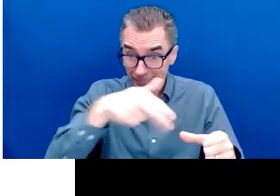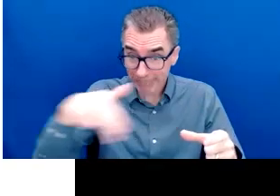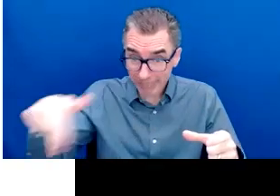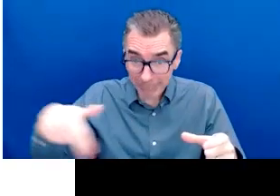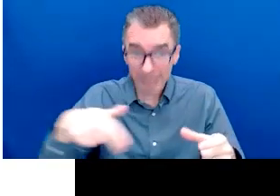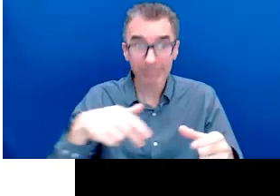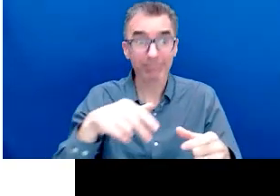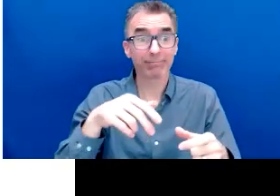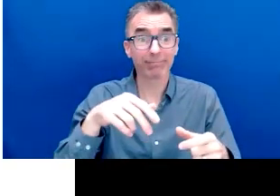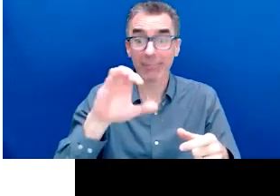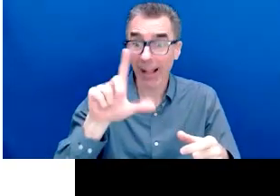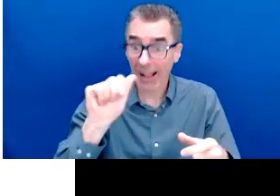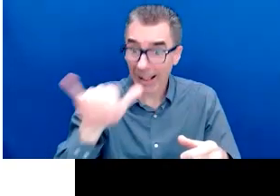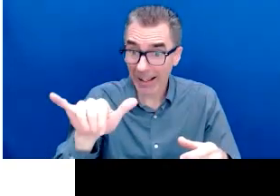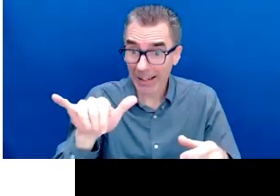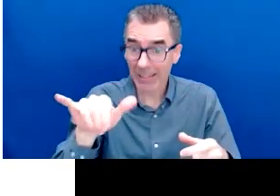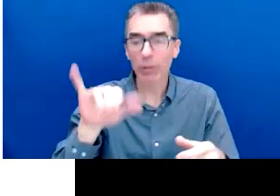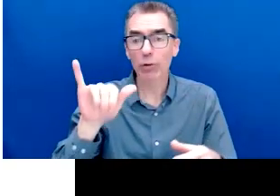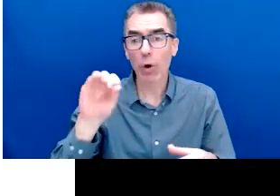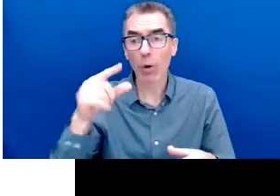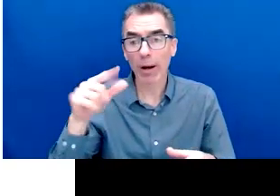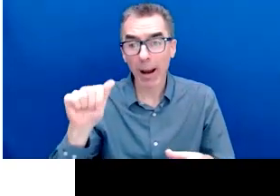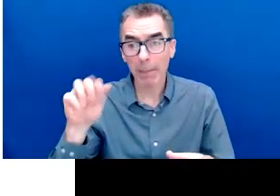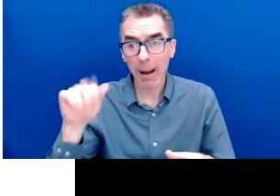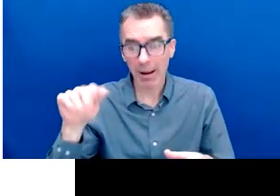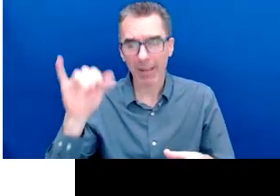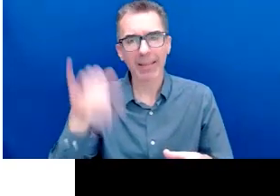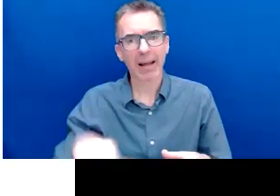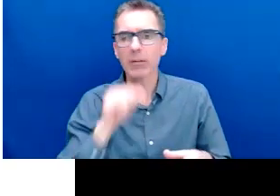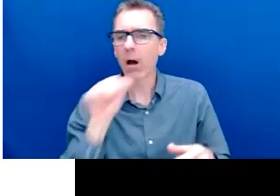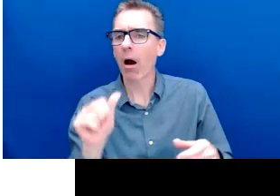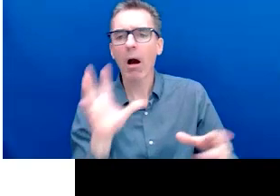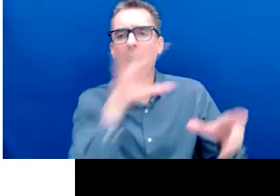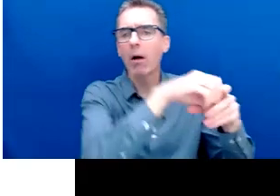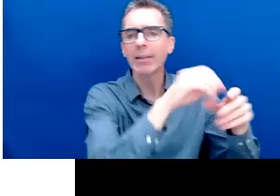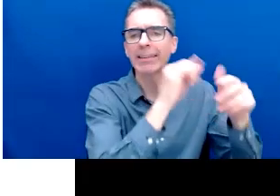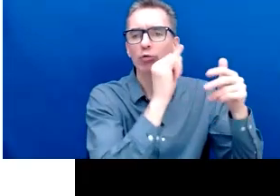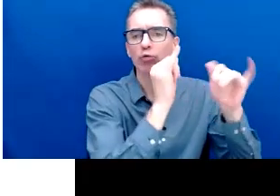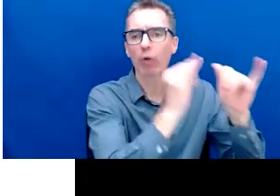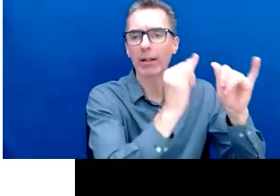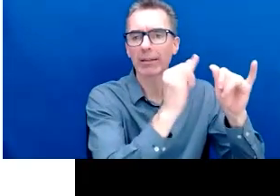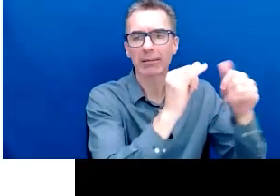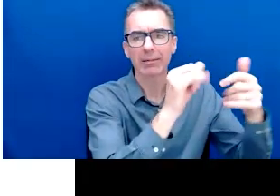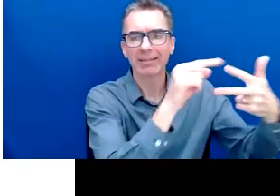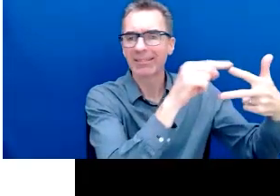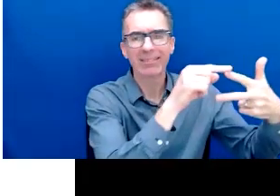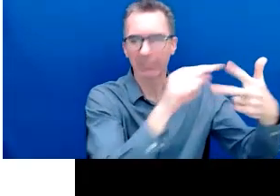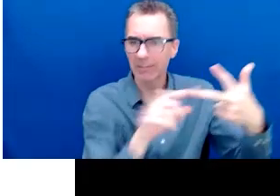Those are not included in instructional materials. So a course could be, an OER course.